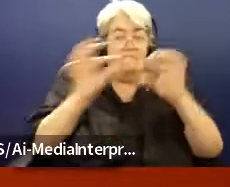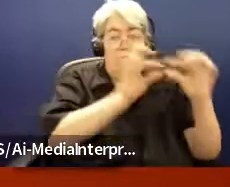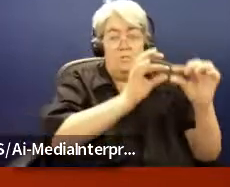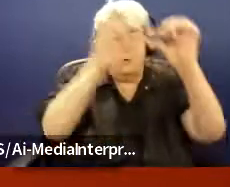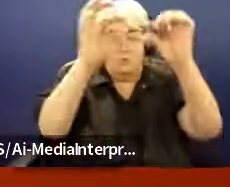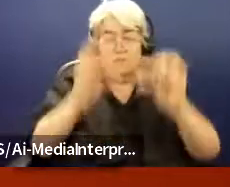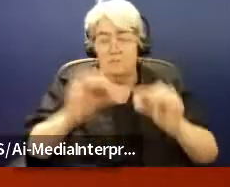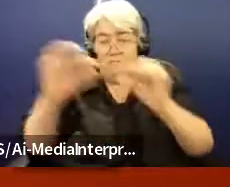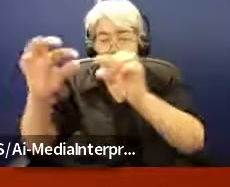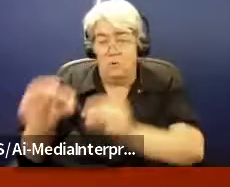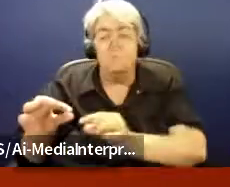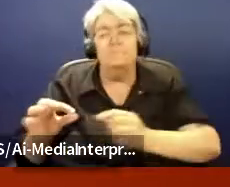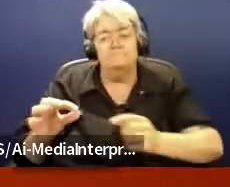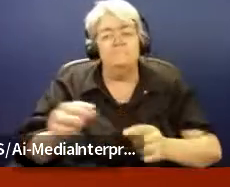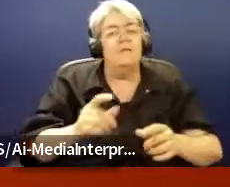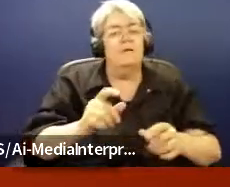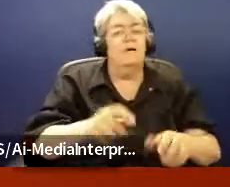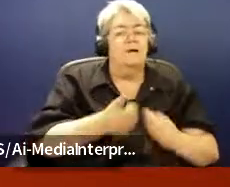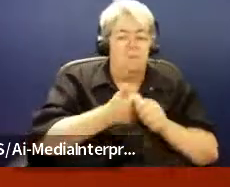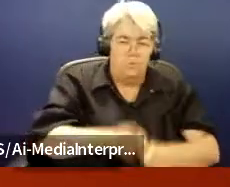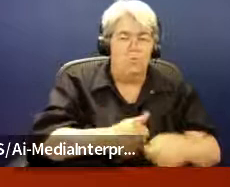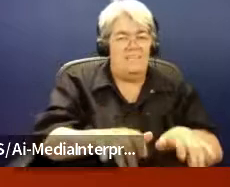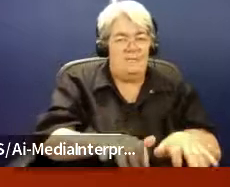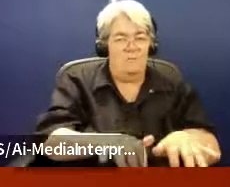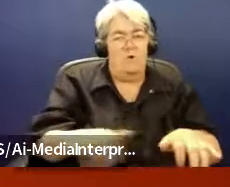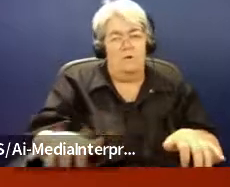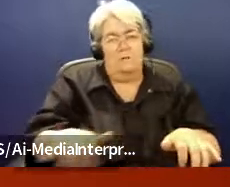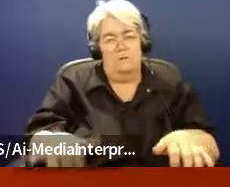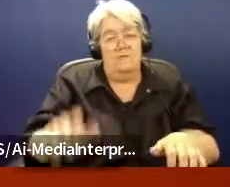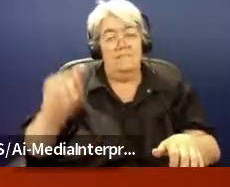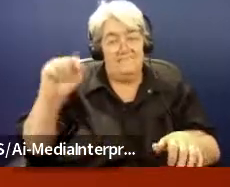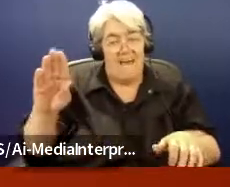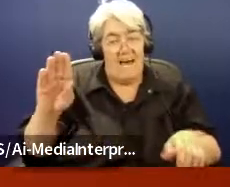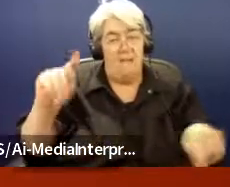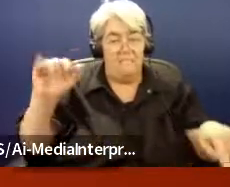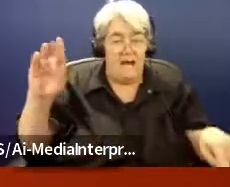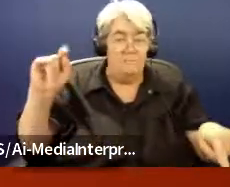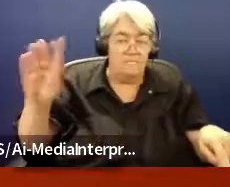That means the keyboard functionality of the site has to work so all of the elements